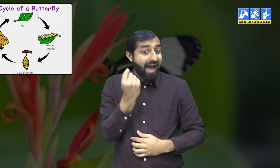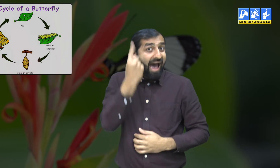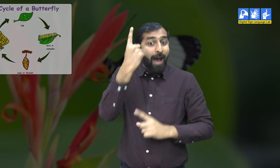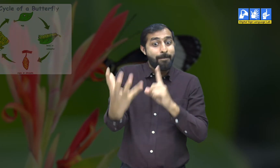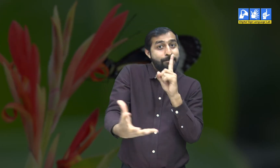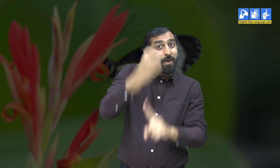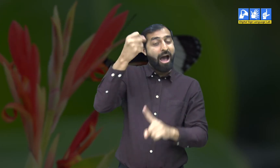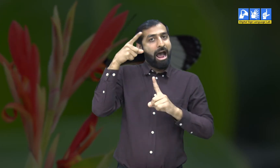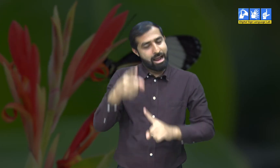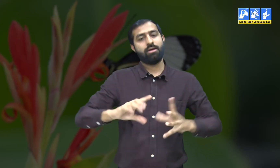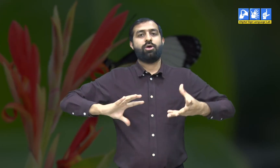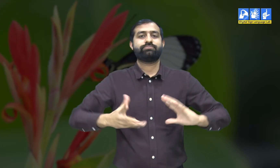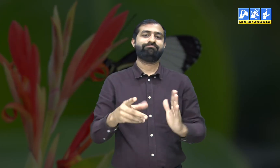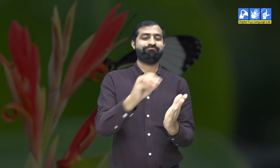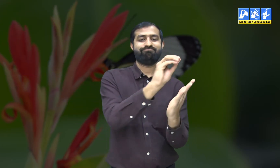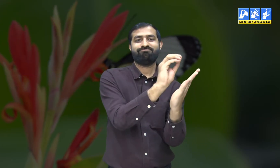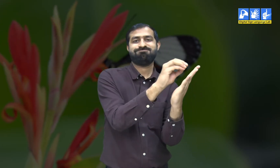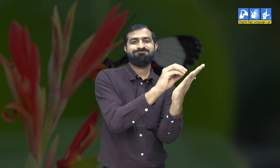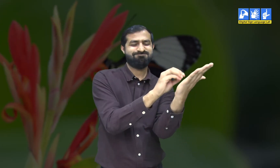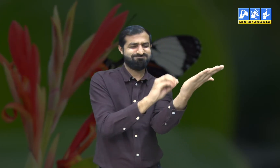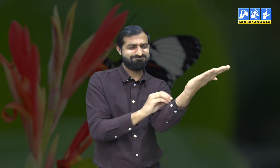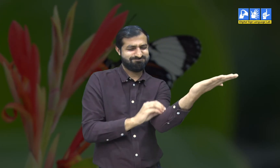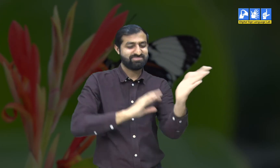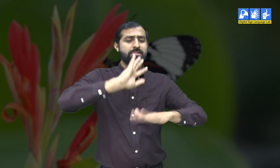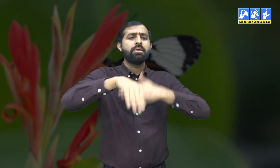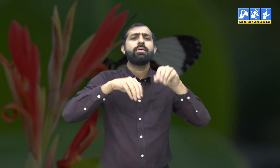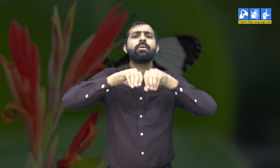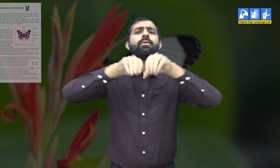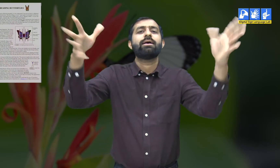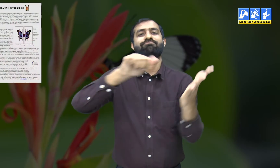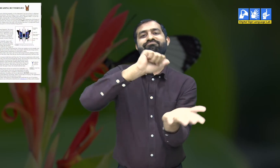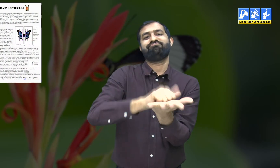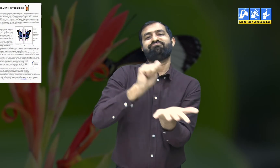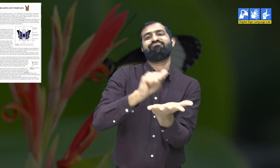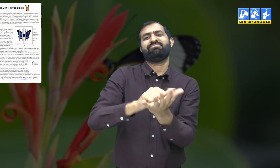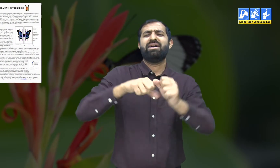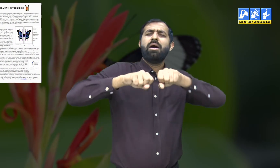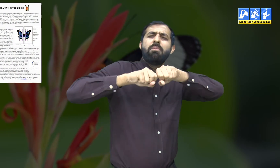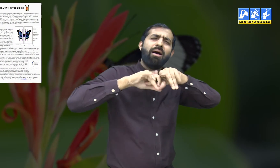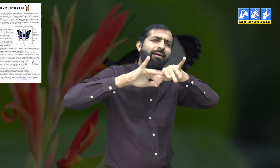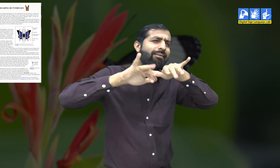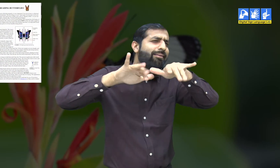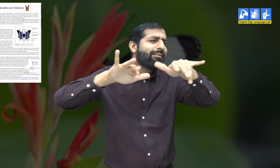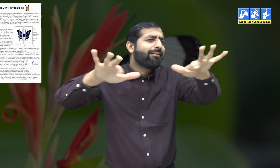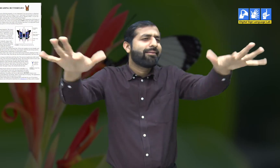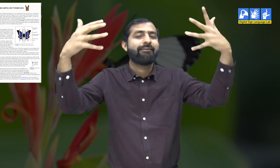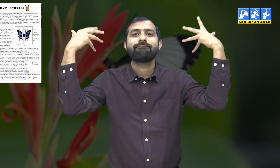It was a biggest breakthrough and was published in magazines.